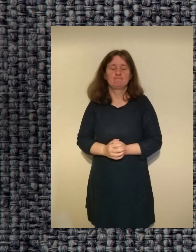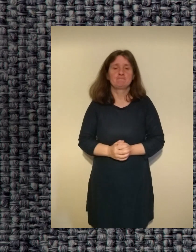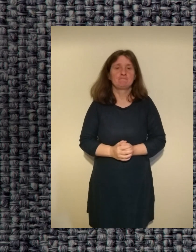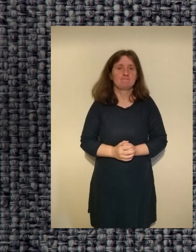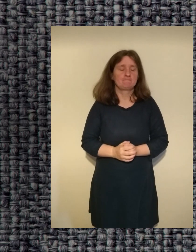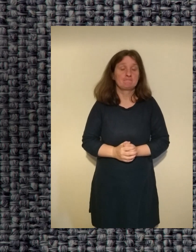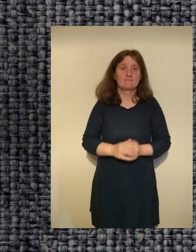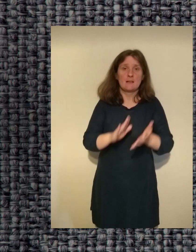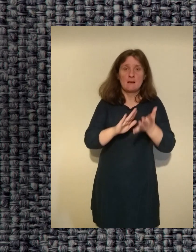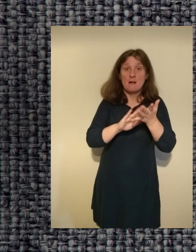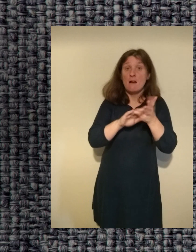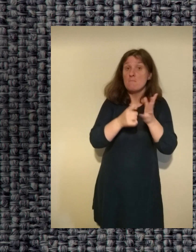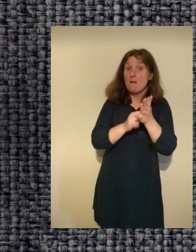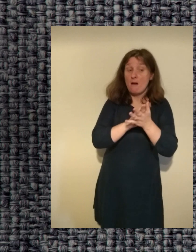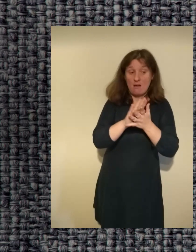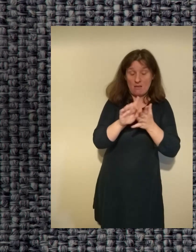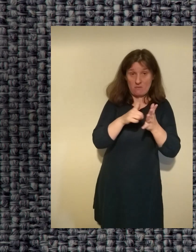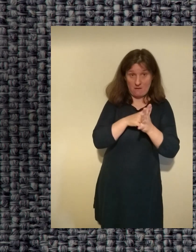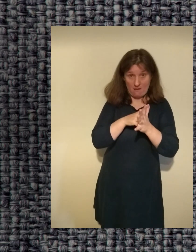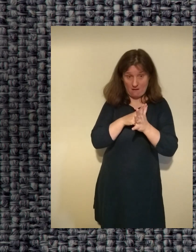the event, , .